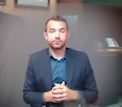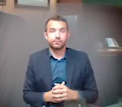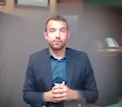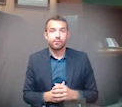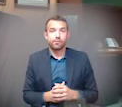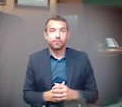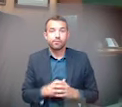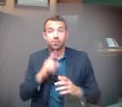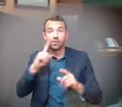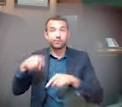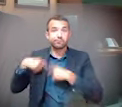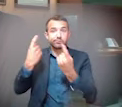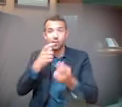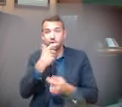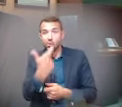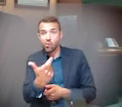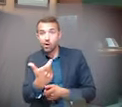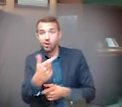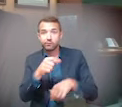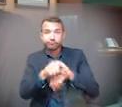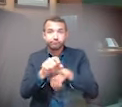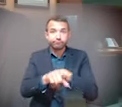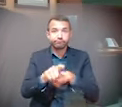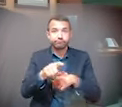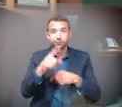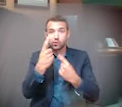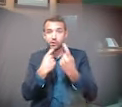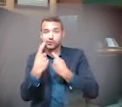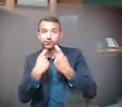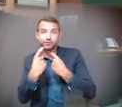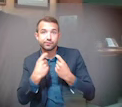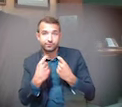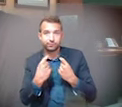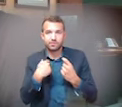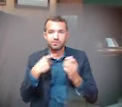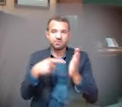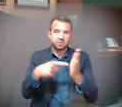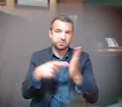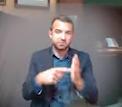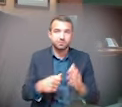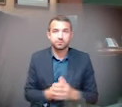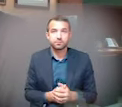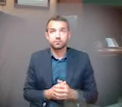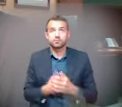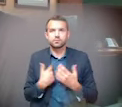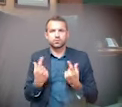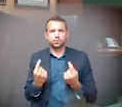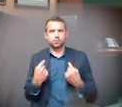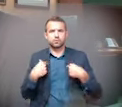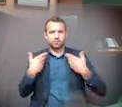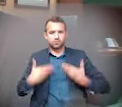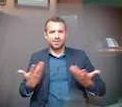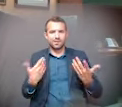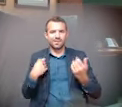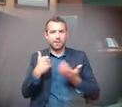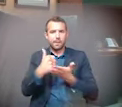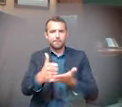We have some questions from the audience about, "What can I do to help create a more inclusive world?